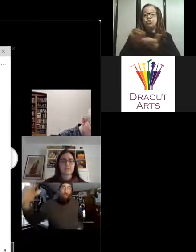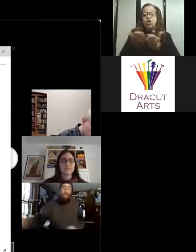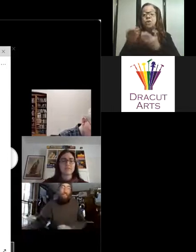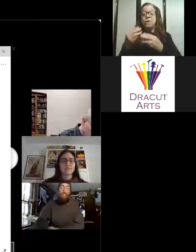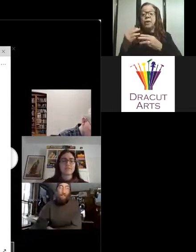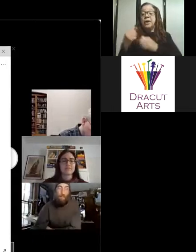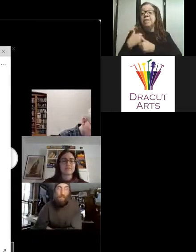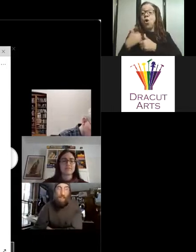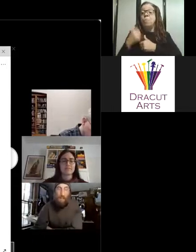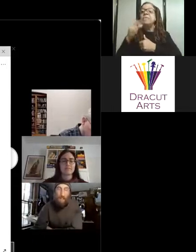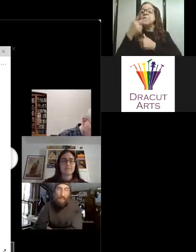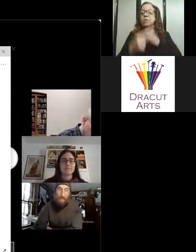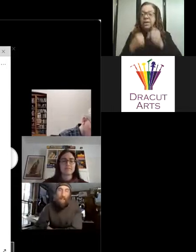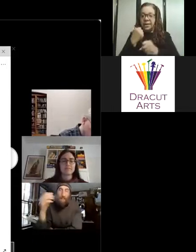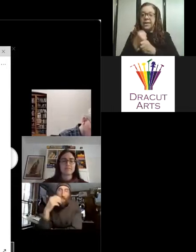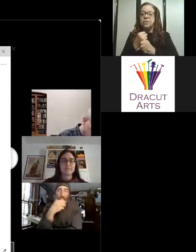read the history books. But he has no idea what's